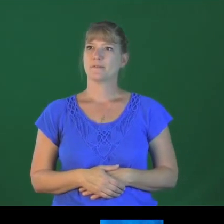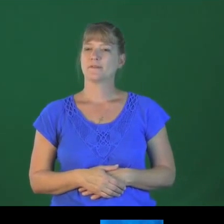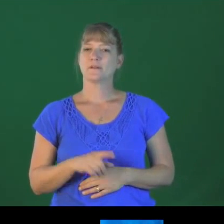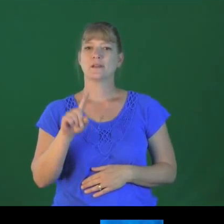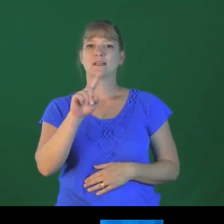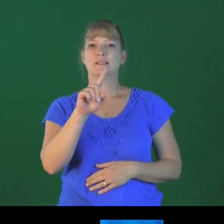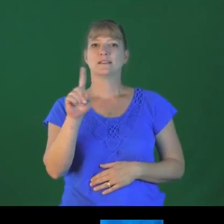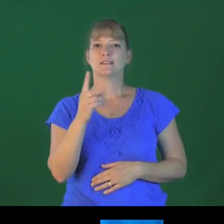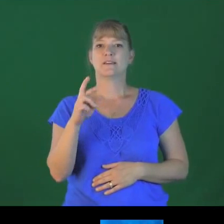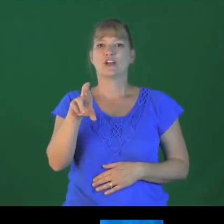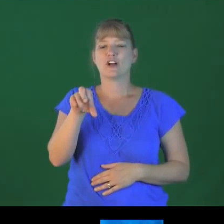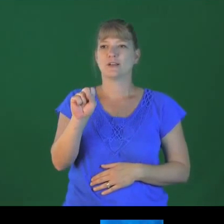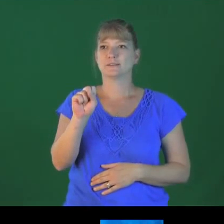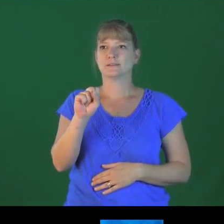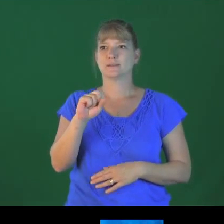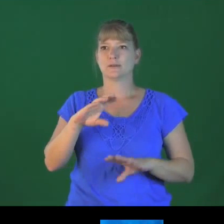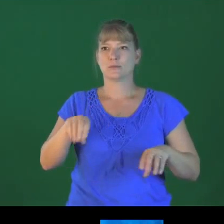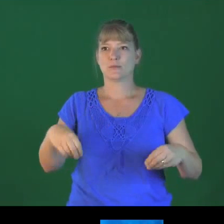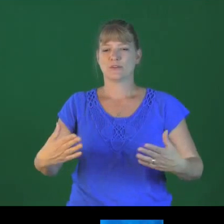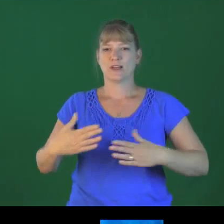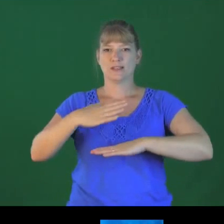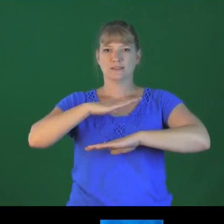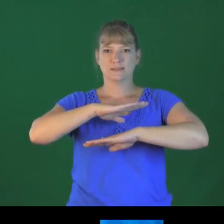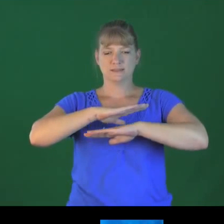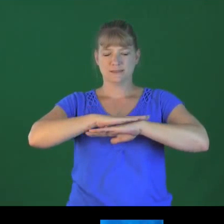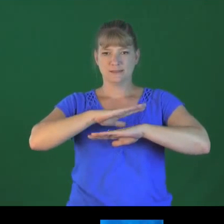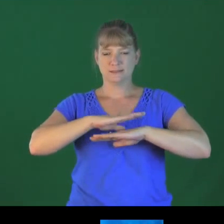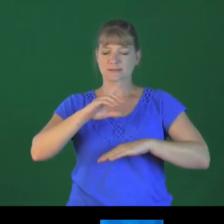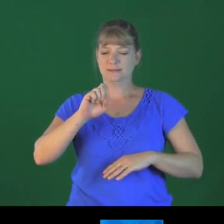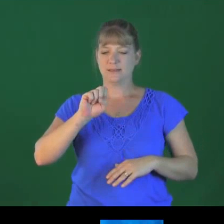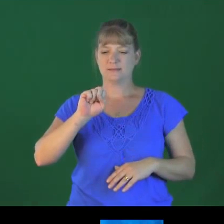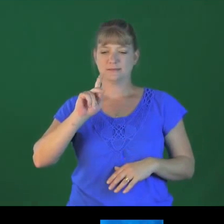ZVRS provides desktop or portable video phones.